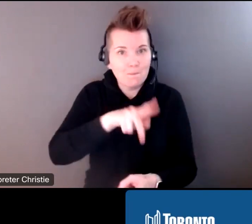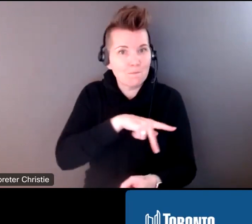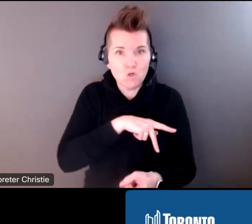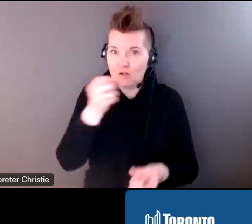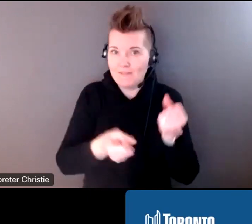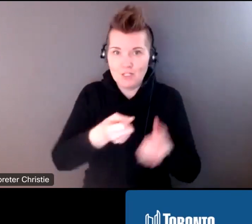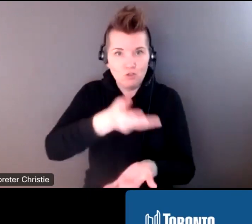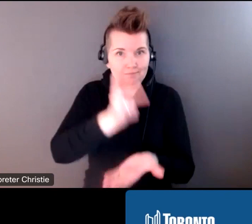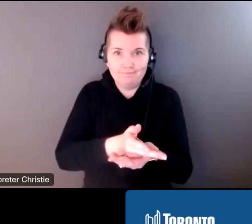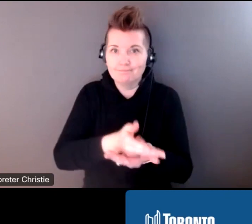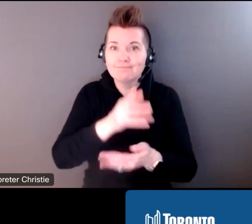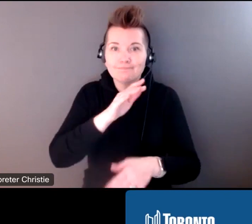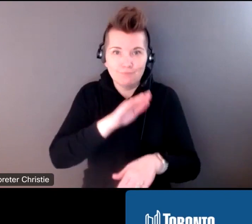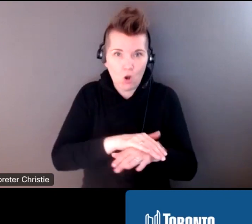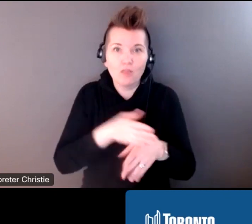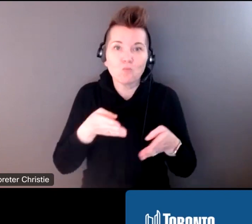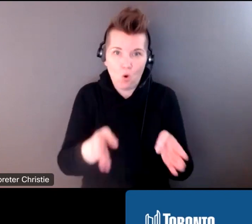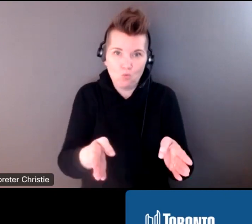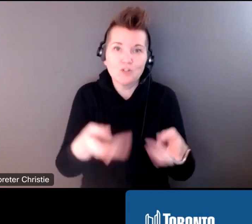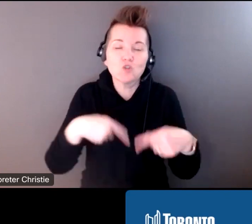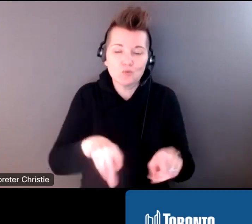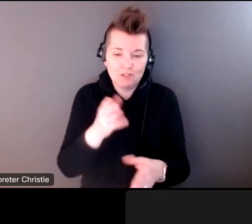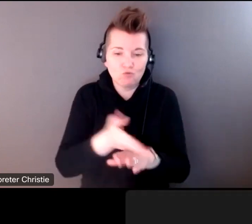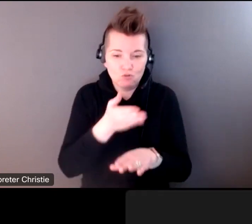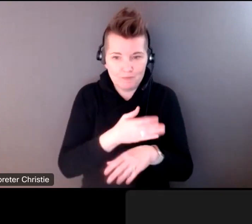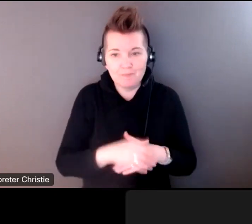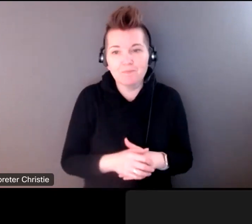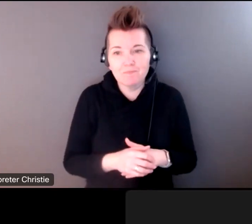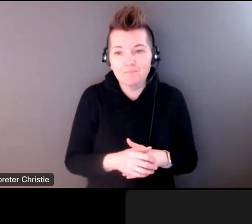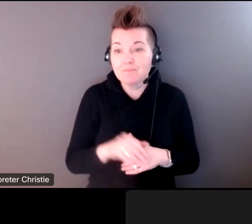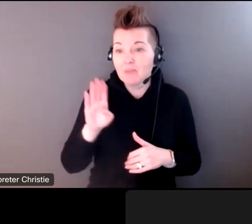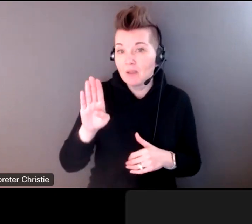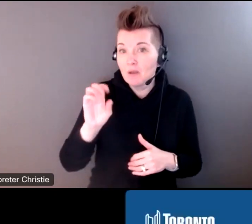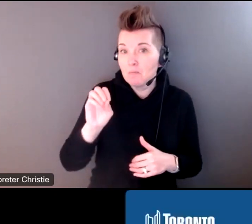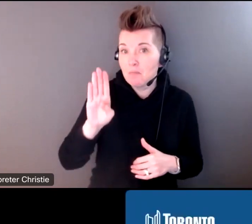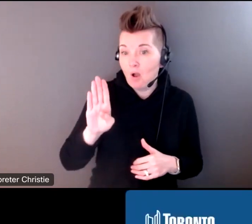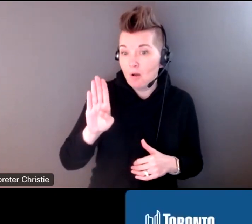Charissa Iogna: Perfect. Thank you. And I see Bob Murphy has his hand up next.